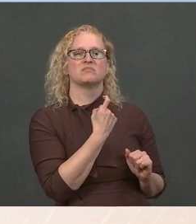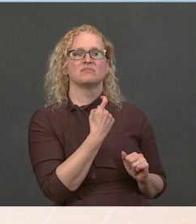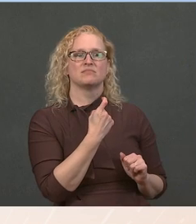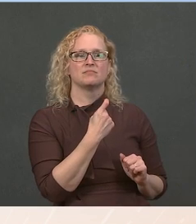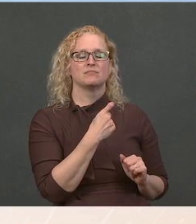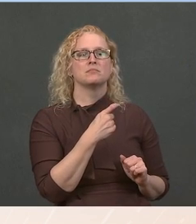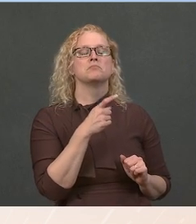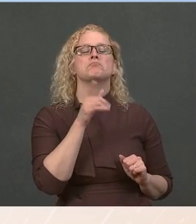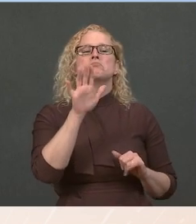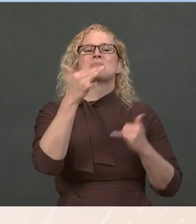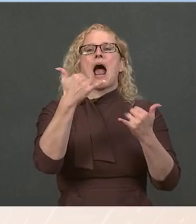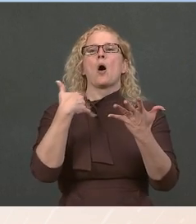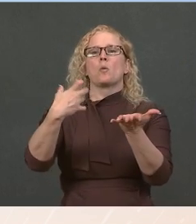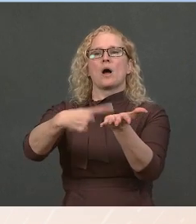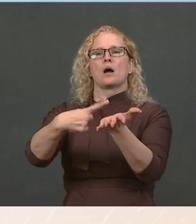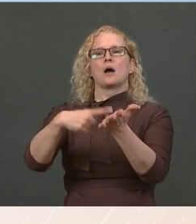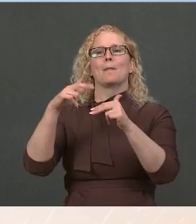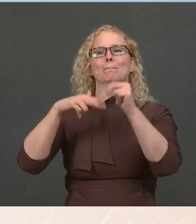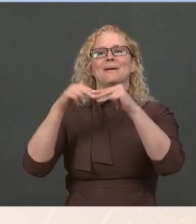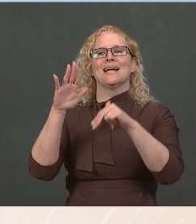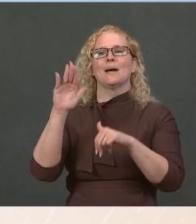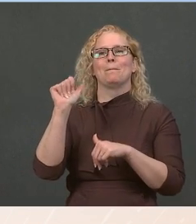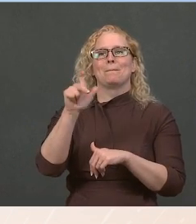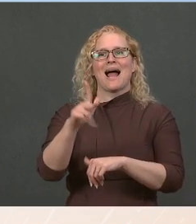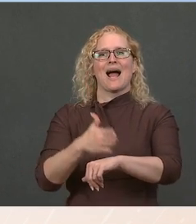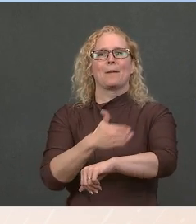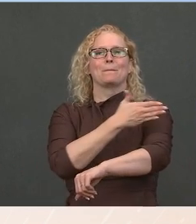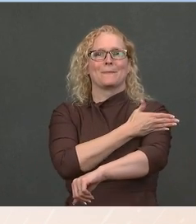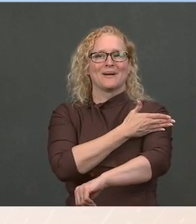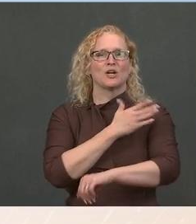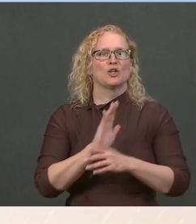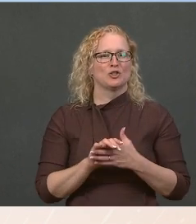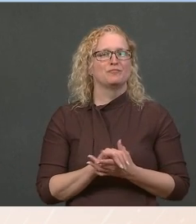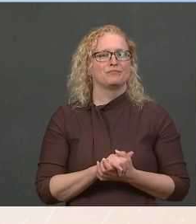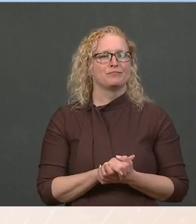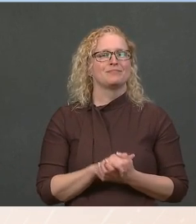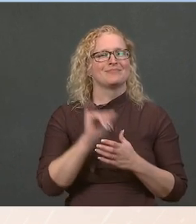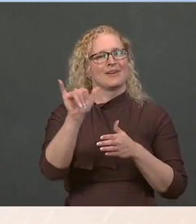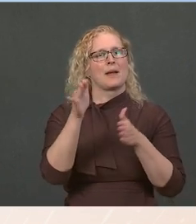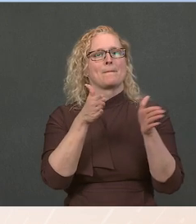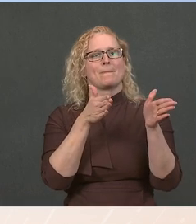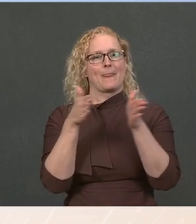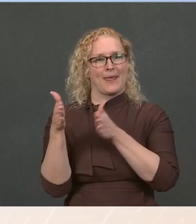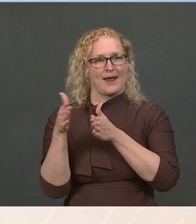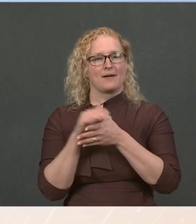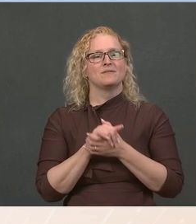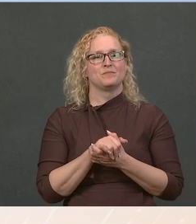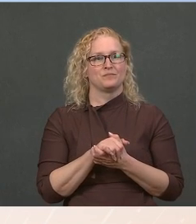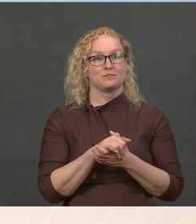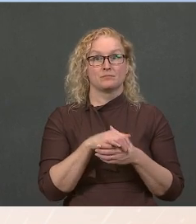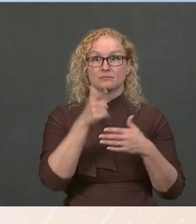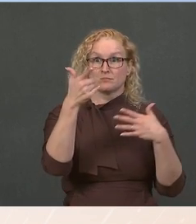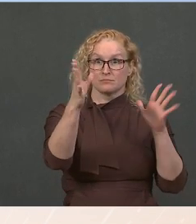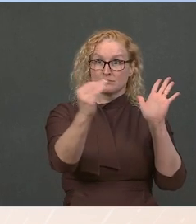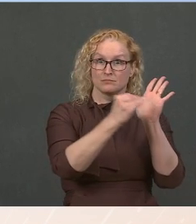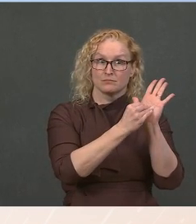In addition to putting paid leave back into the bill, Democrats also have added -- they've raised the limit on the state